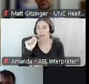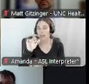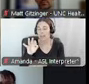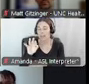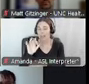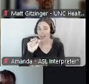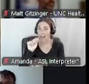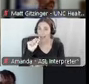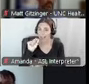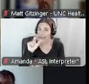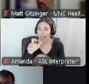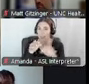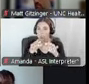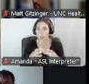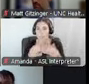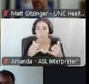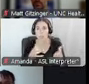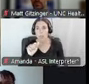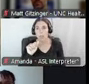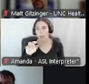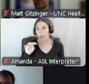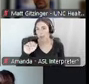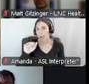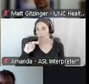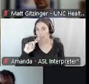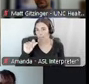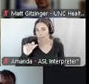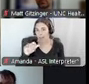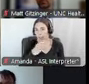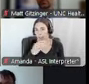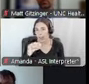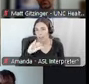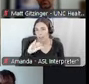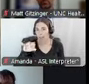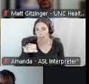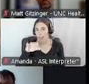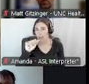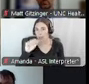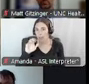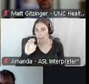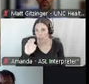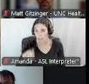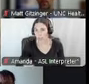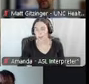for today are Amanda and Jacob. For closed captioning, select the close caption feature